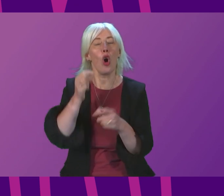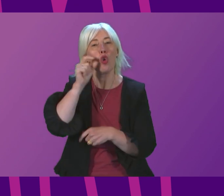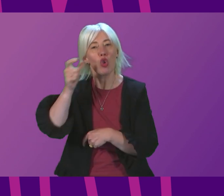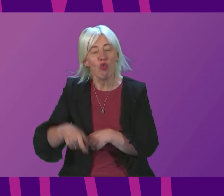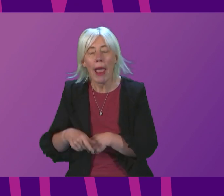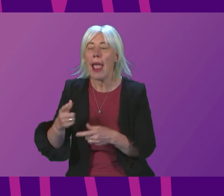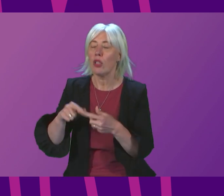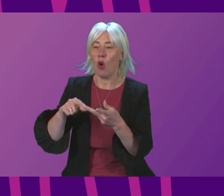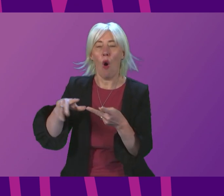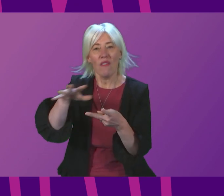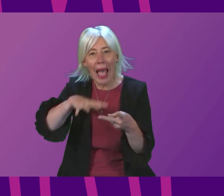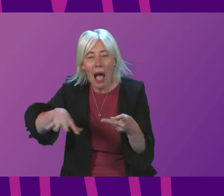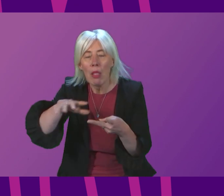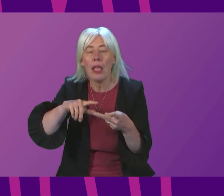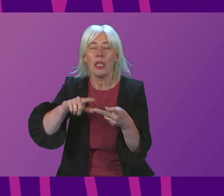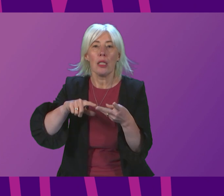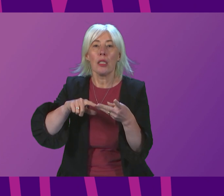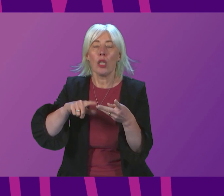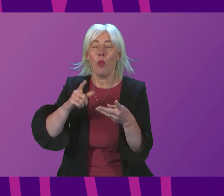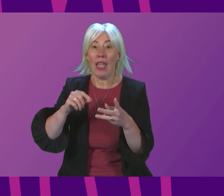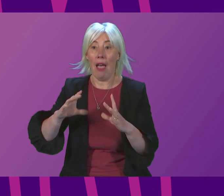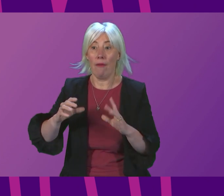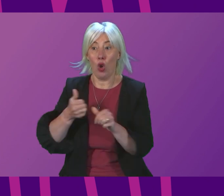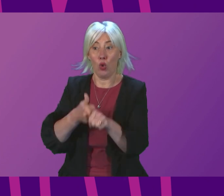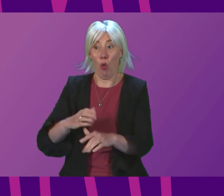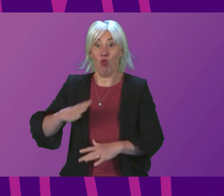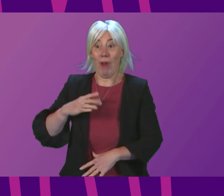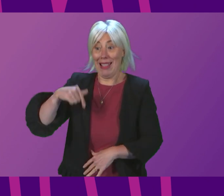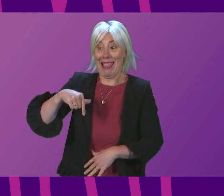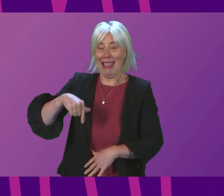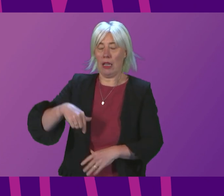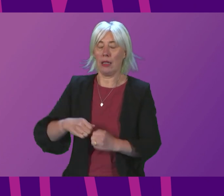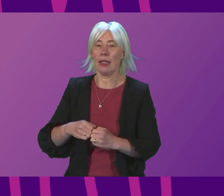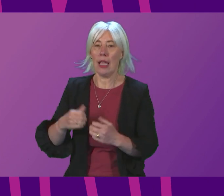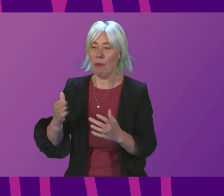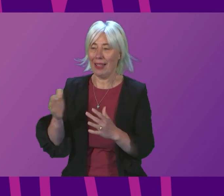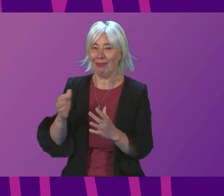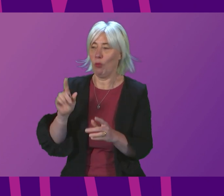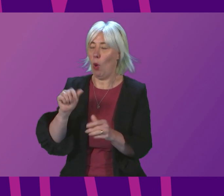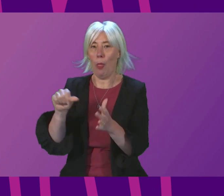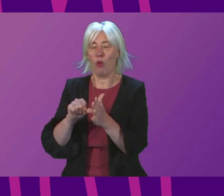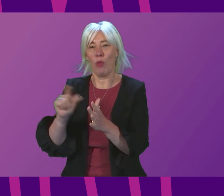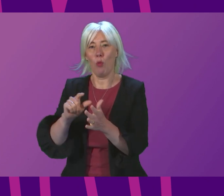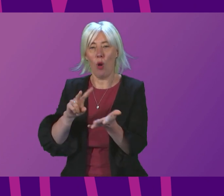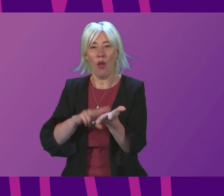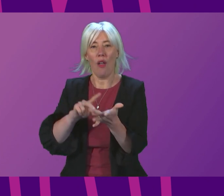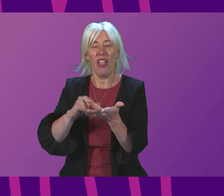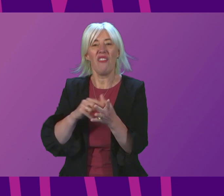We have the support ready to be provided here. The bit in the middle is getting the visa applications granted so that people can start